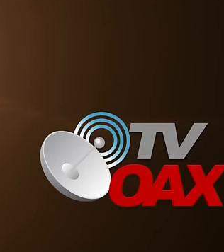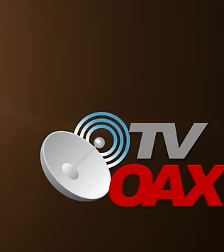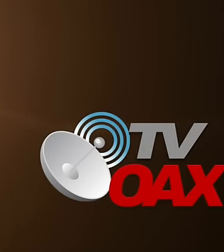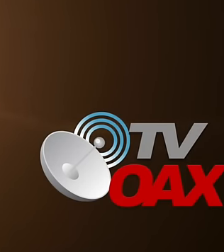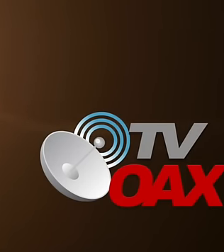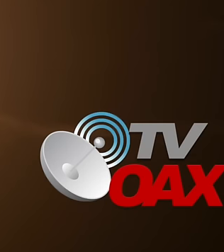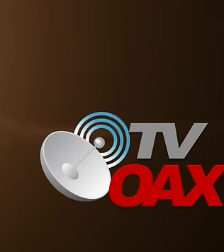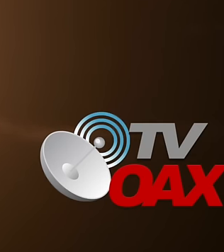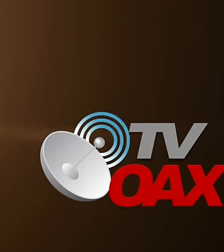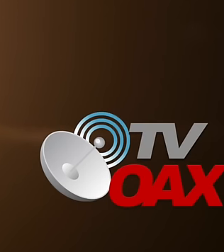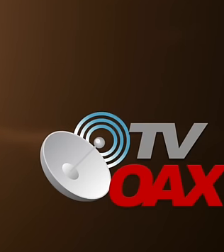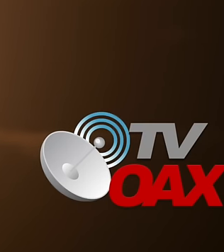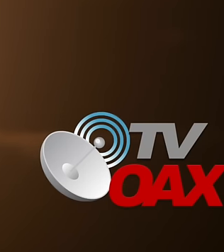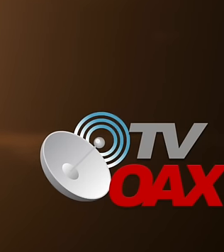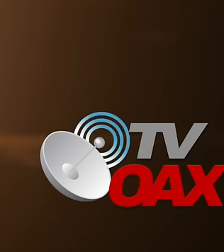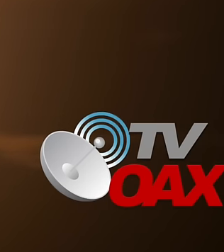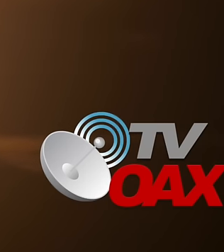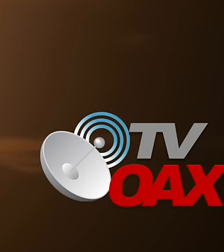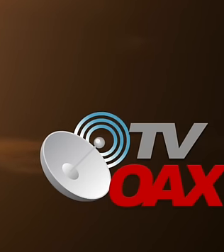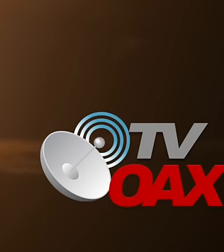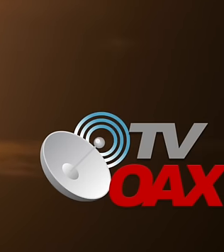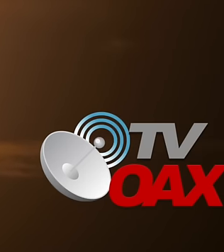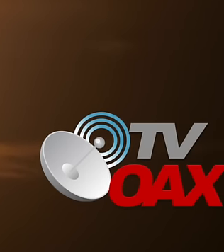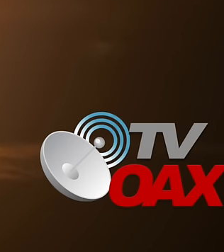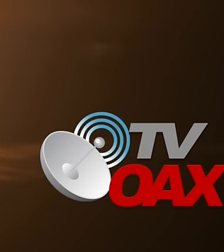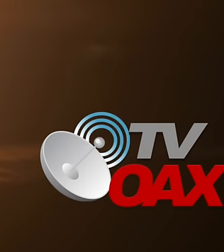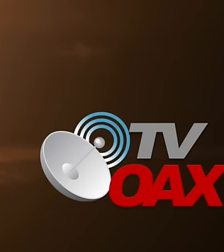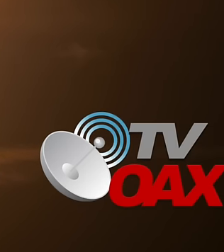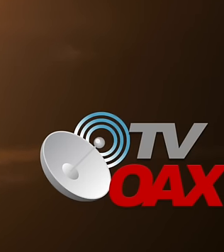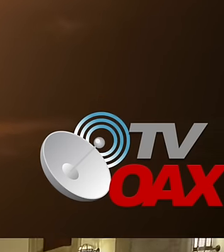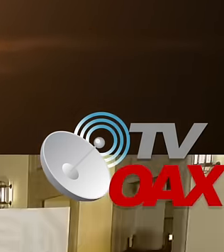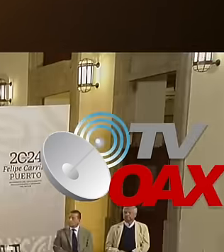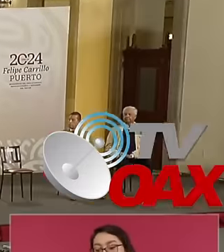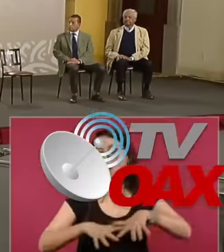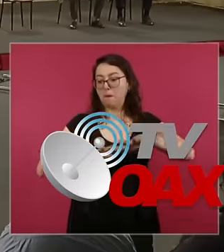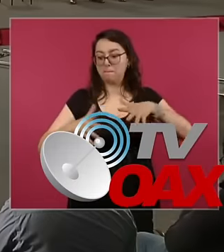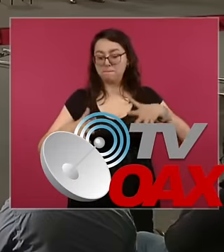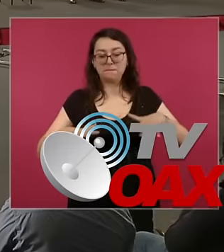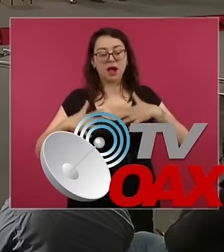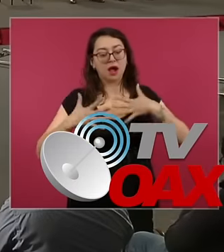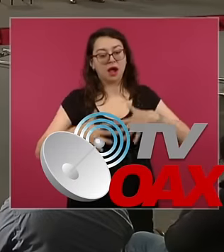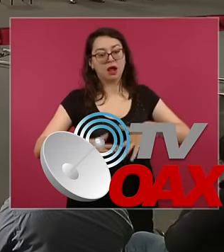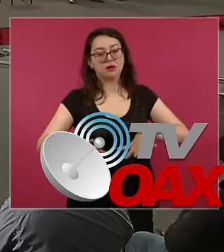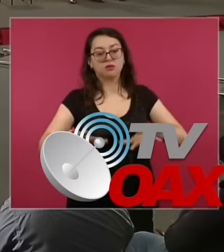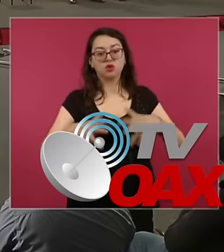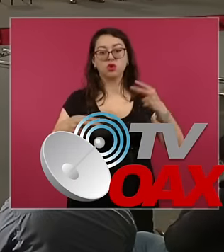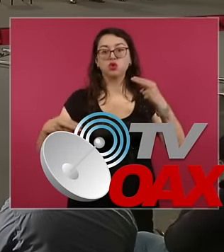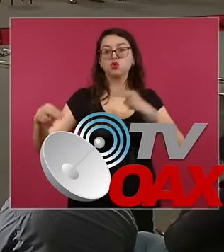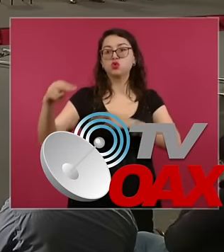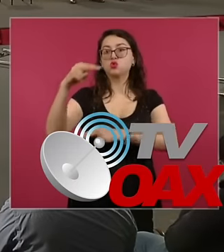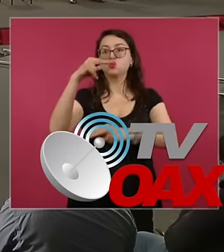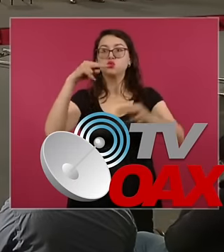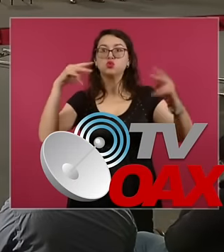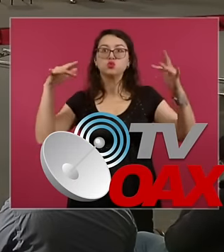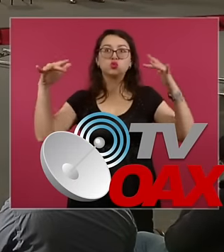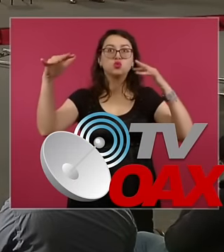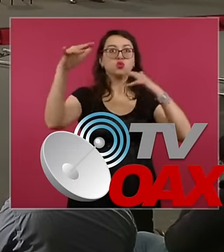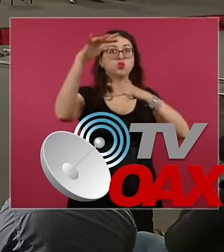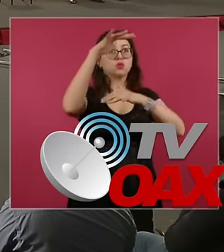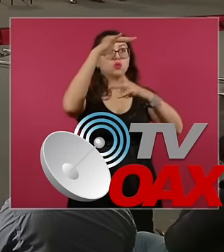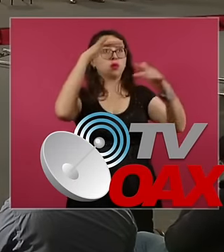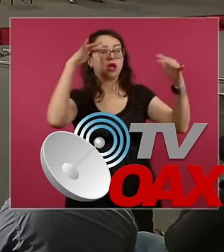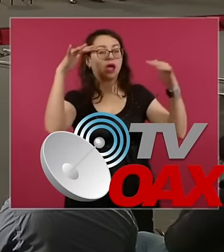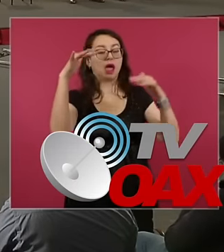nature. Today, at the press conference, President López Obrador, together with